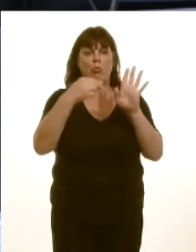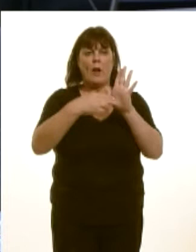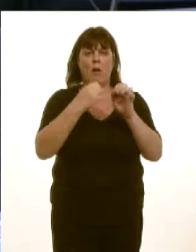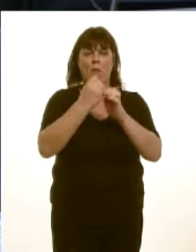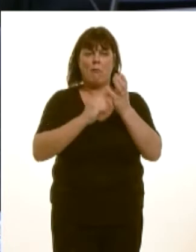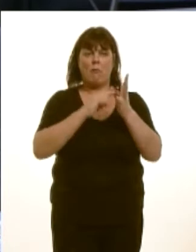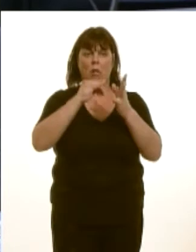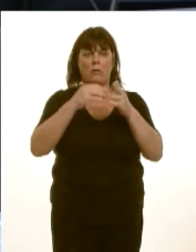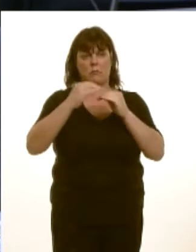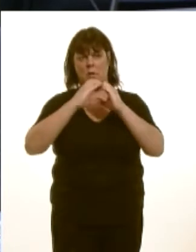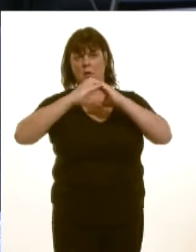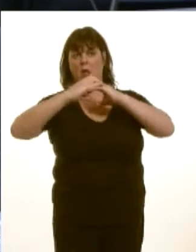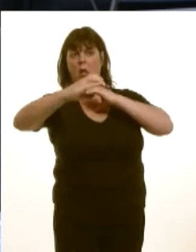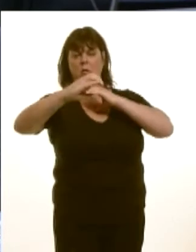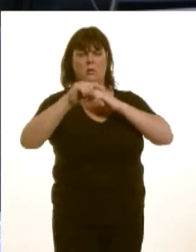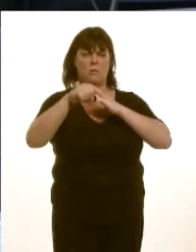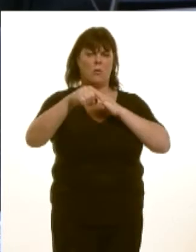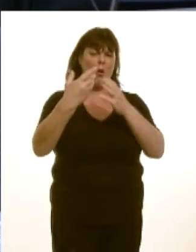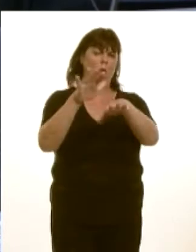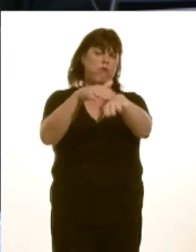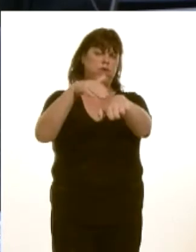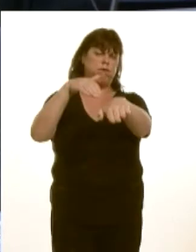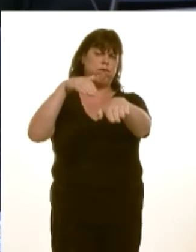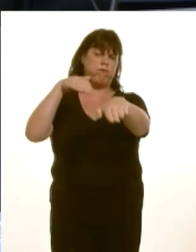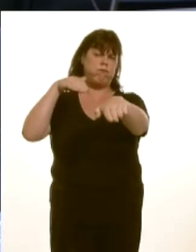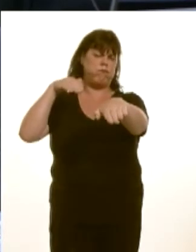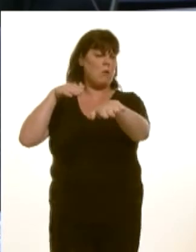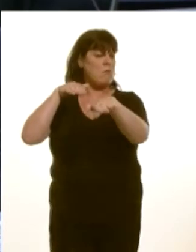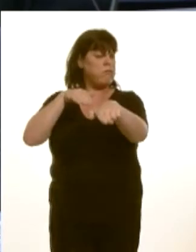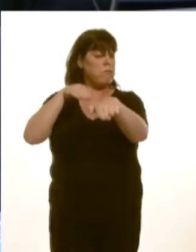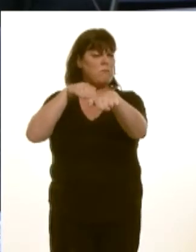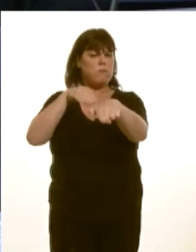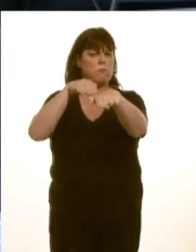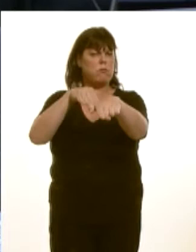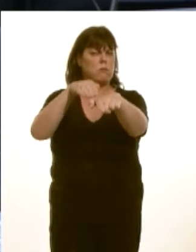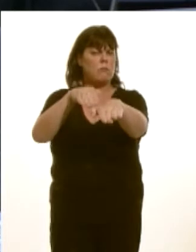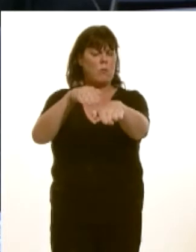It is not going to improve. It is simply not the case that traffic will suddenly disappear from that tunnel.